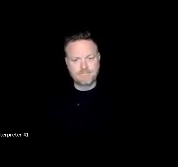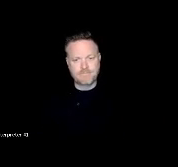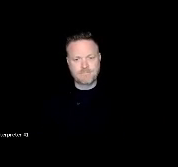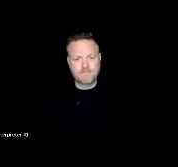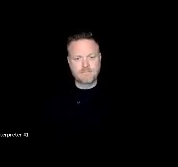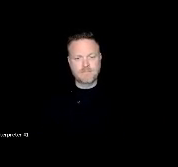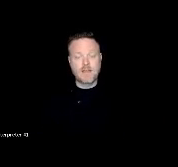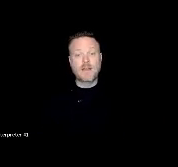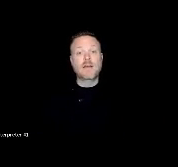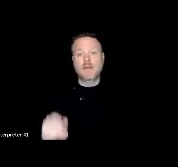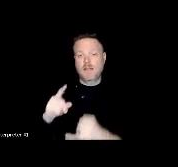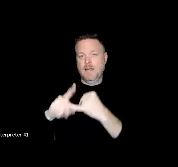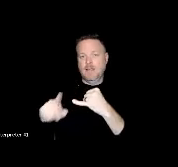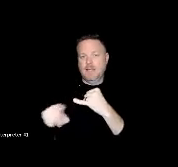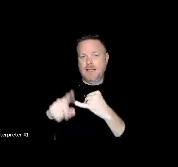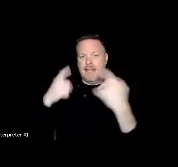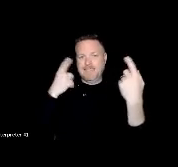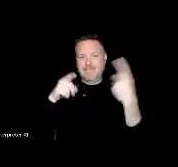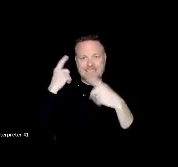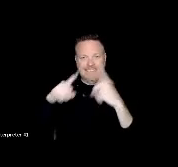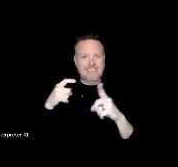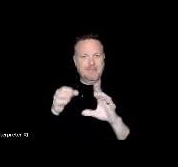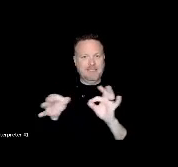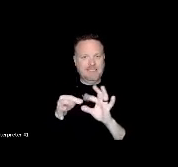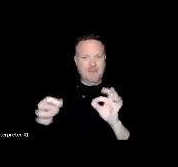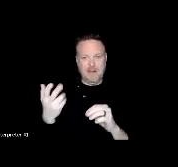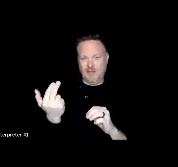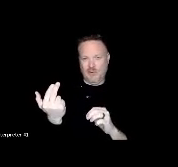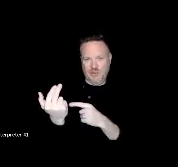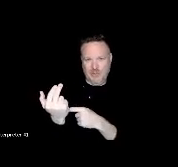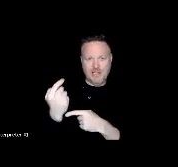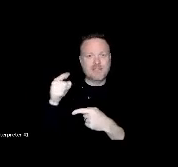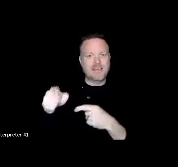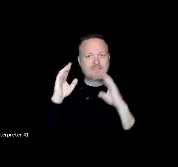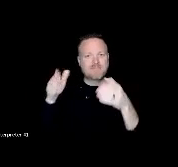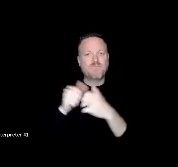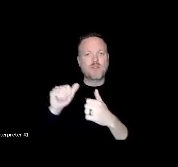And then the last consensus statement the 13th one has to do with return to learn legislation. And